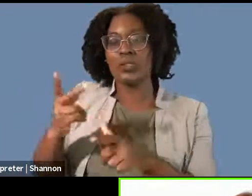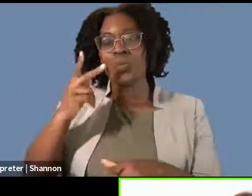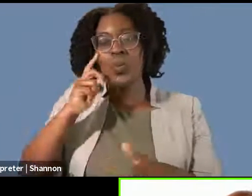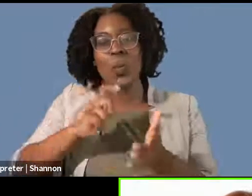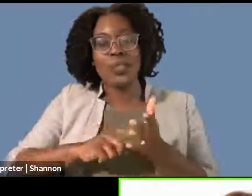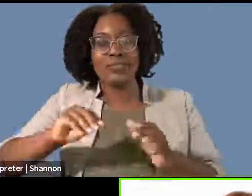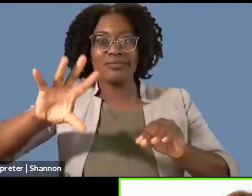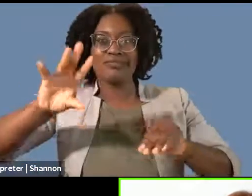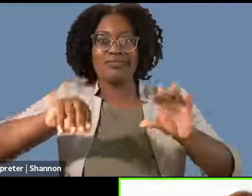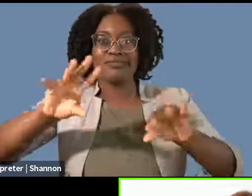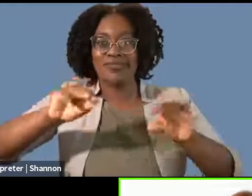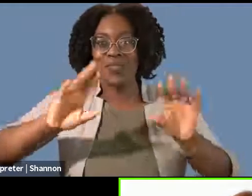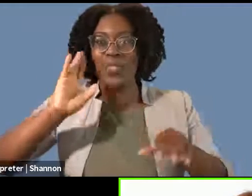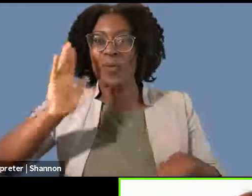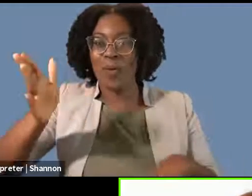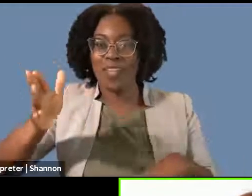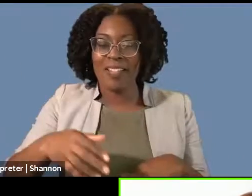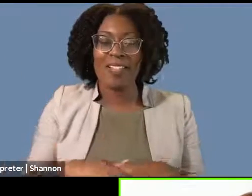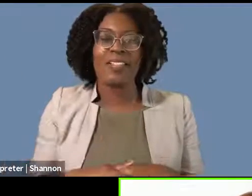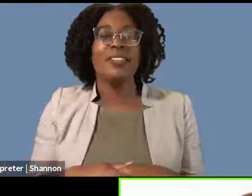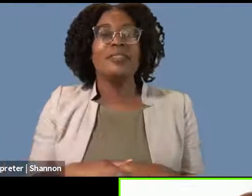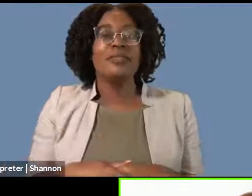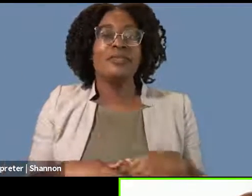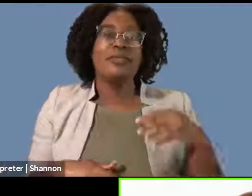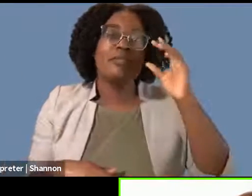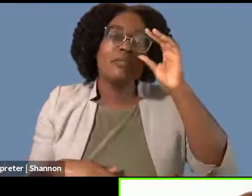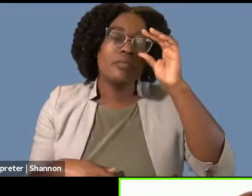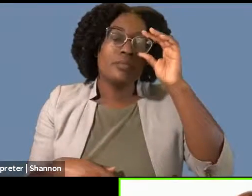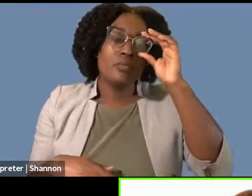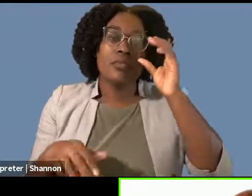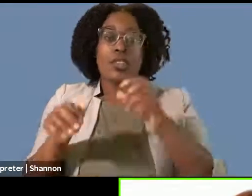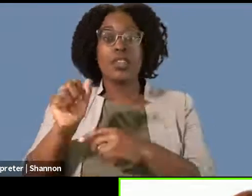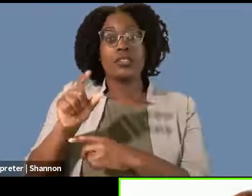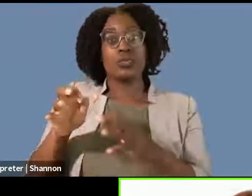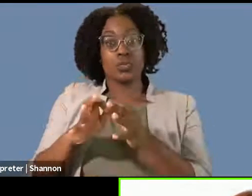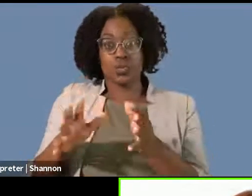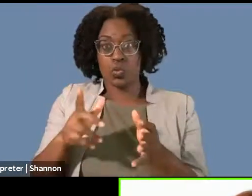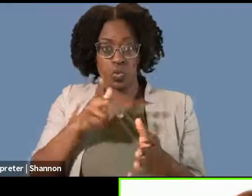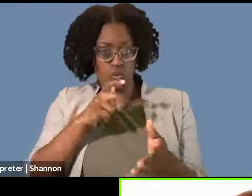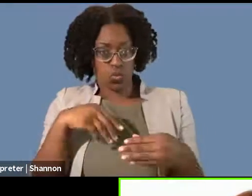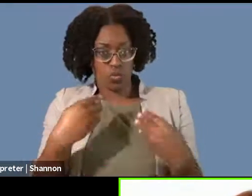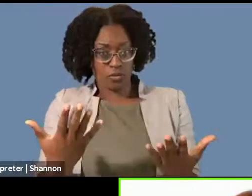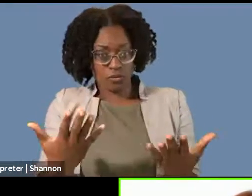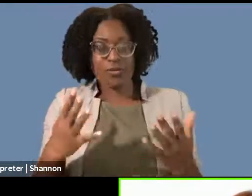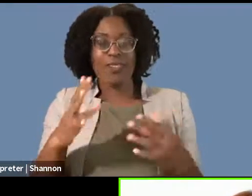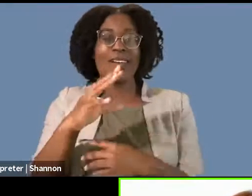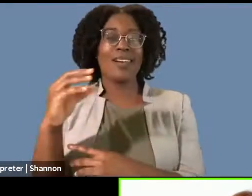the screen. Our ASL interpreters are sponsored by Interpreter-Now which is a Deaf-owned company that